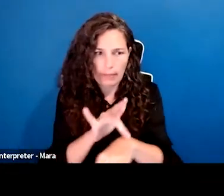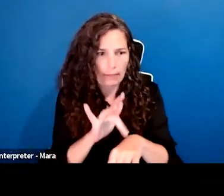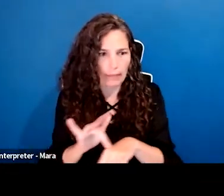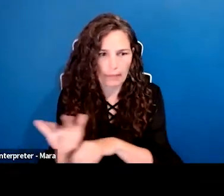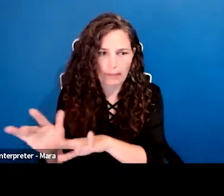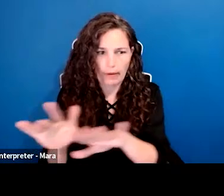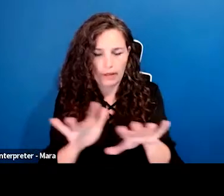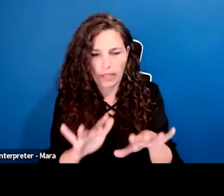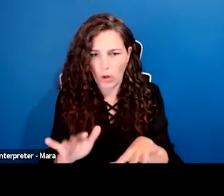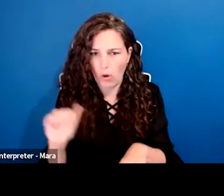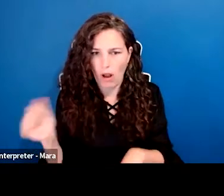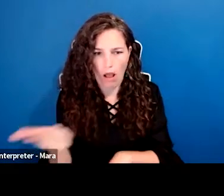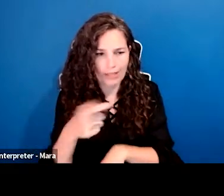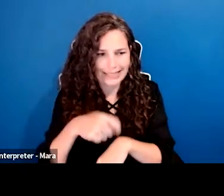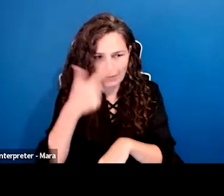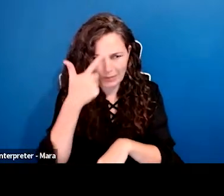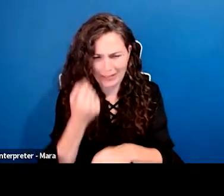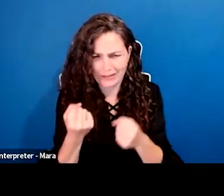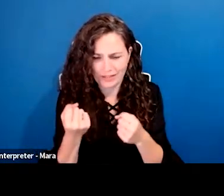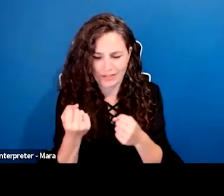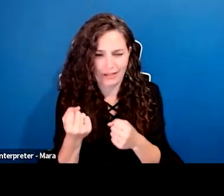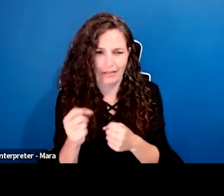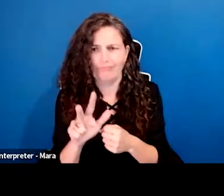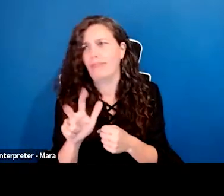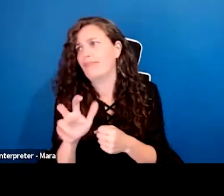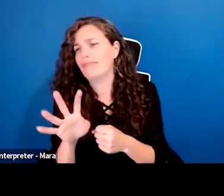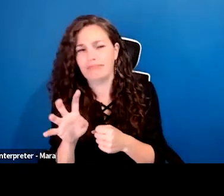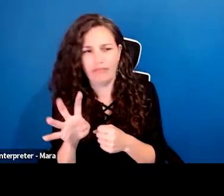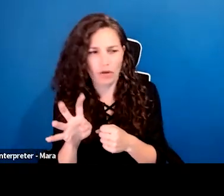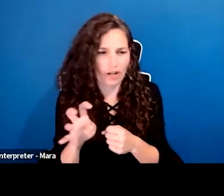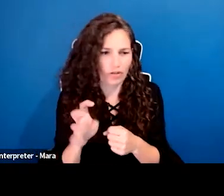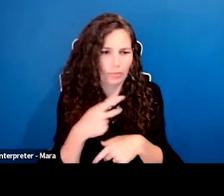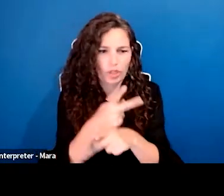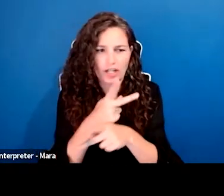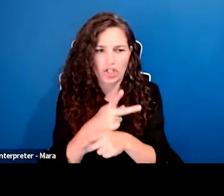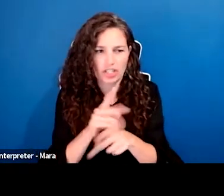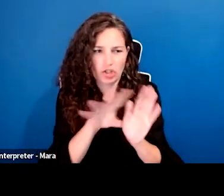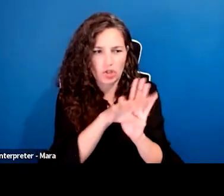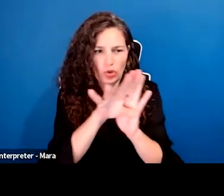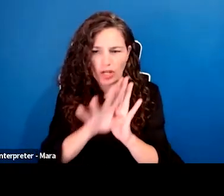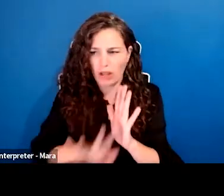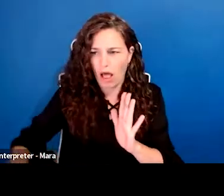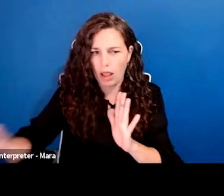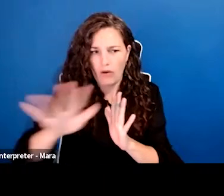of productions shooting all over North America and beyond. And unless we hear from crew from